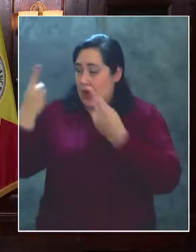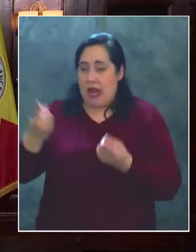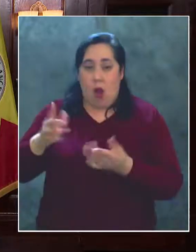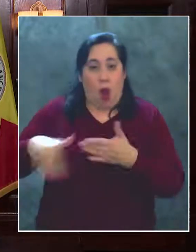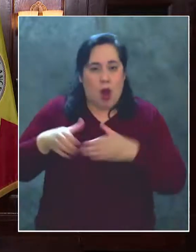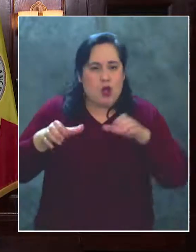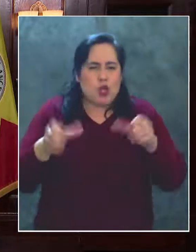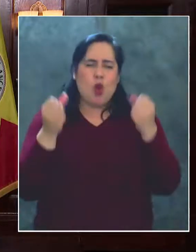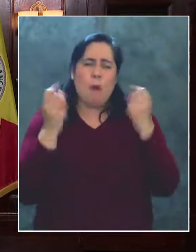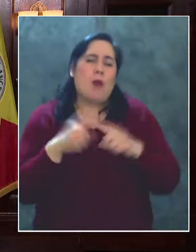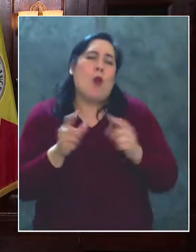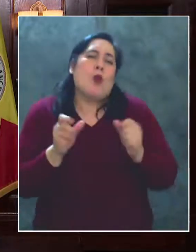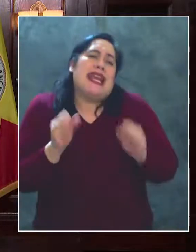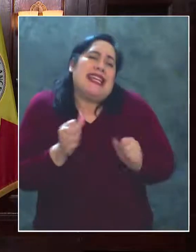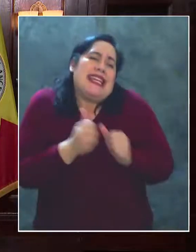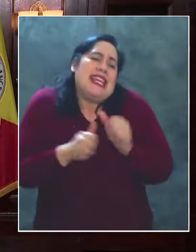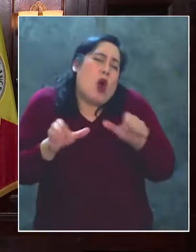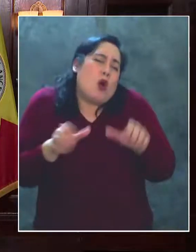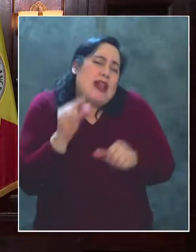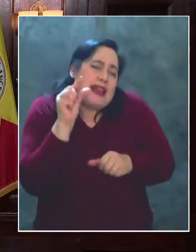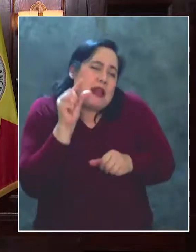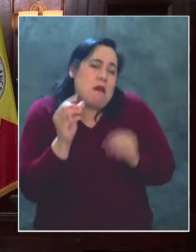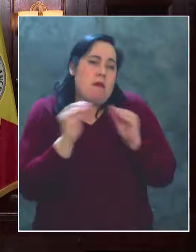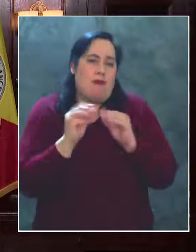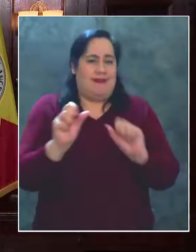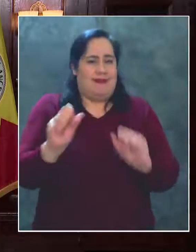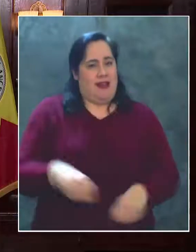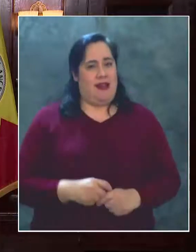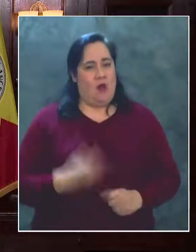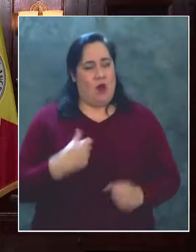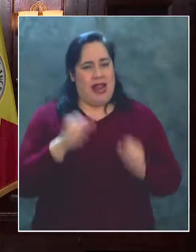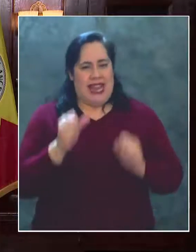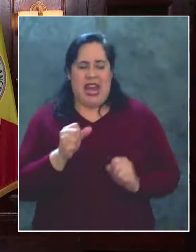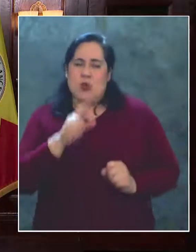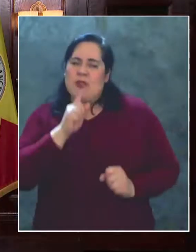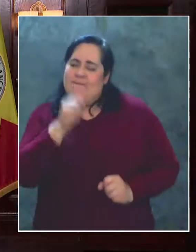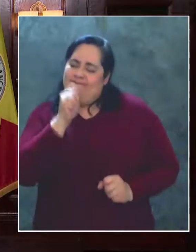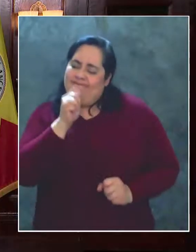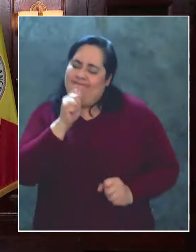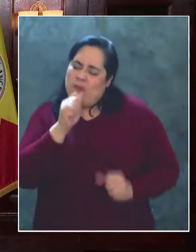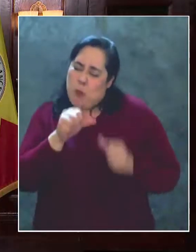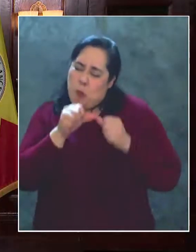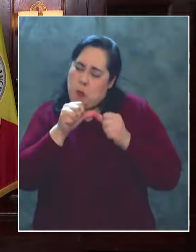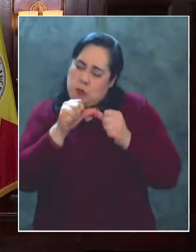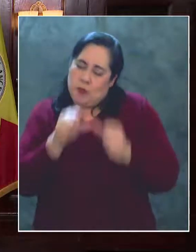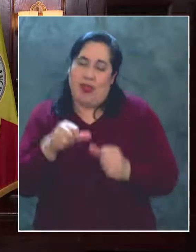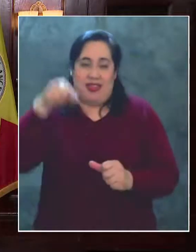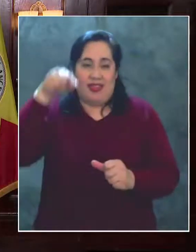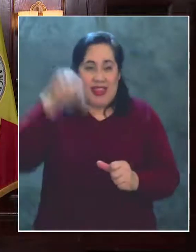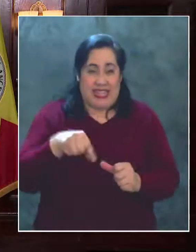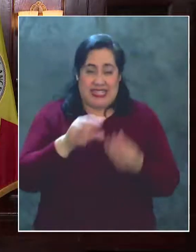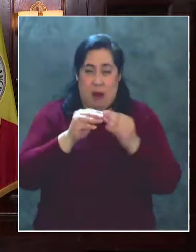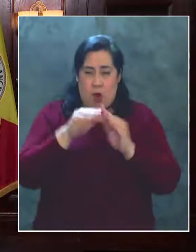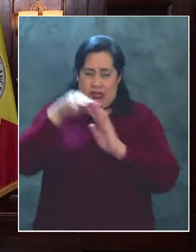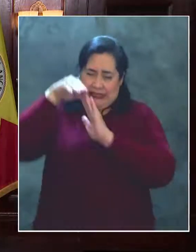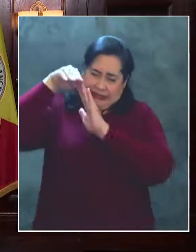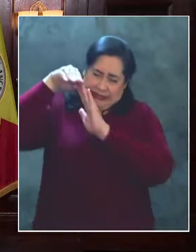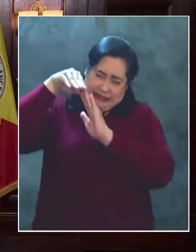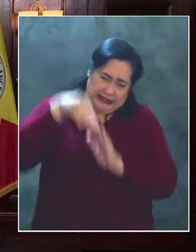BUT WE CAN EACH DO A LITTLE BIT MORE AND TO STRETCH, TO PUSH DOWN THIS CURVE, JUST AS WE DID